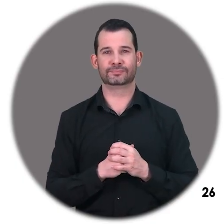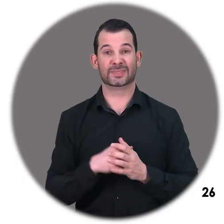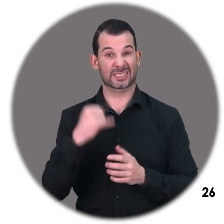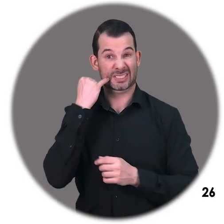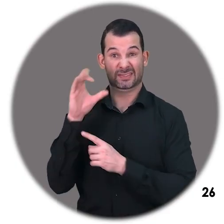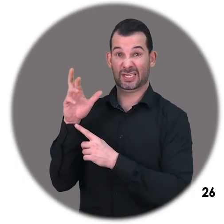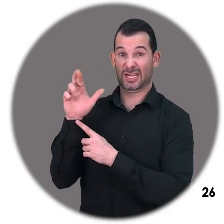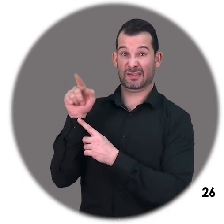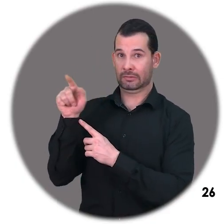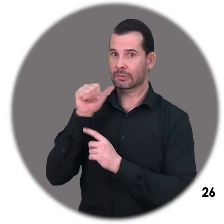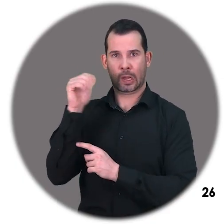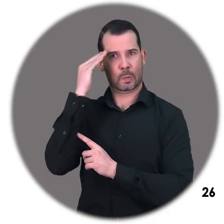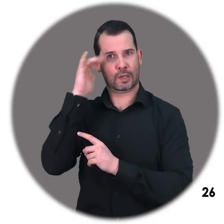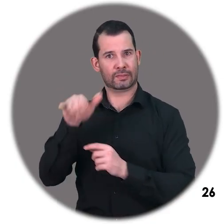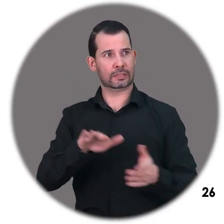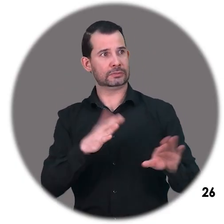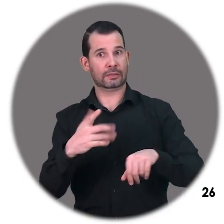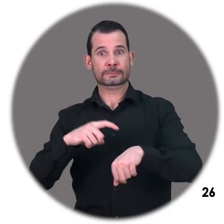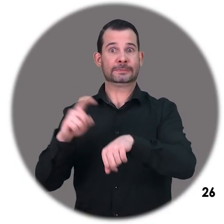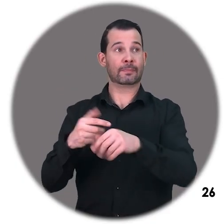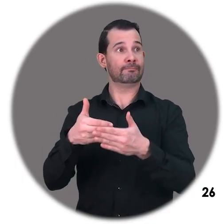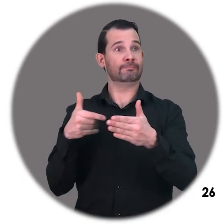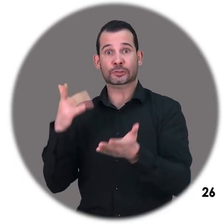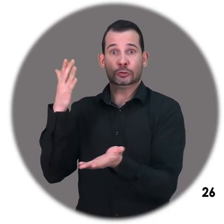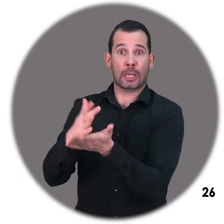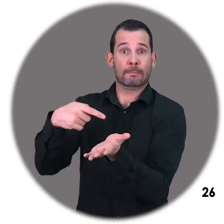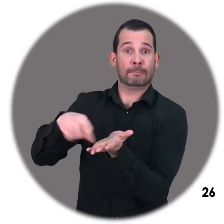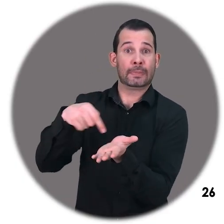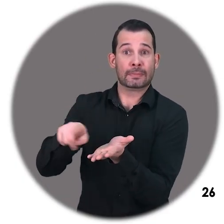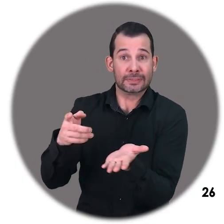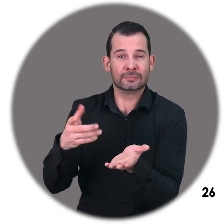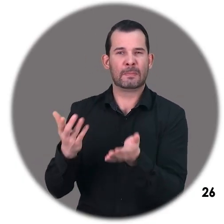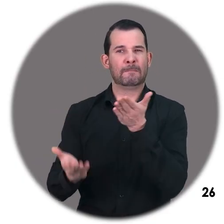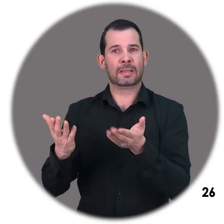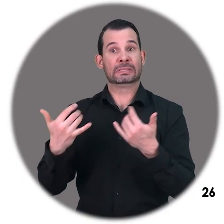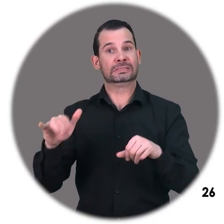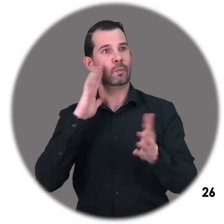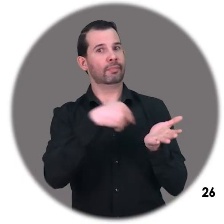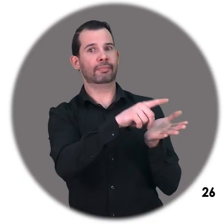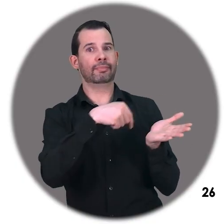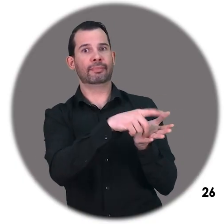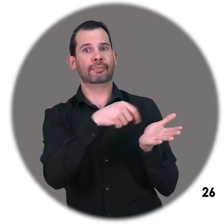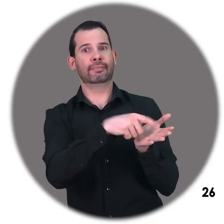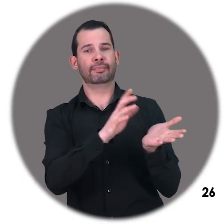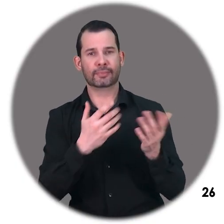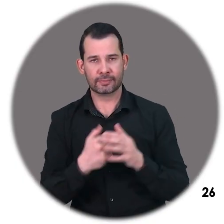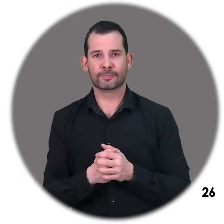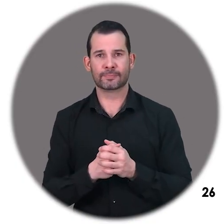If the CRA is not aware of the death in time to stop payments, they may still be sent out.